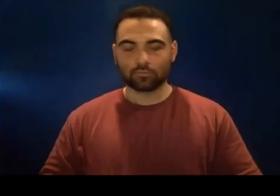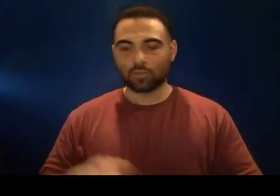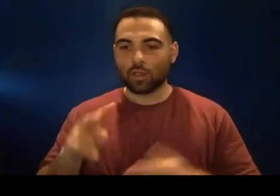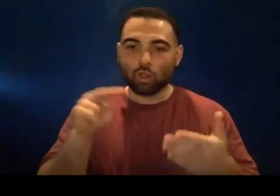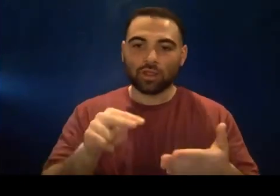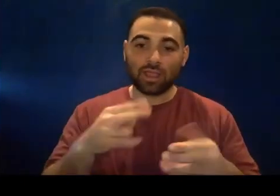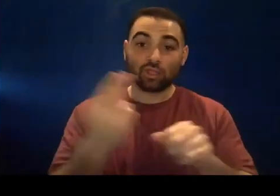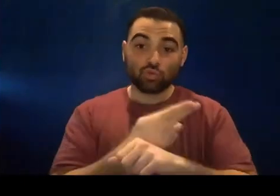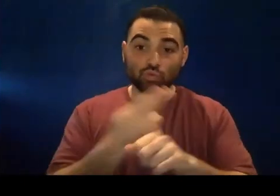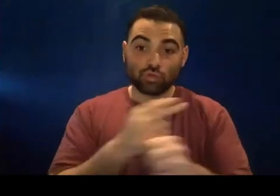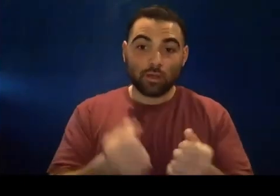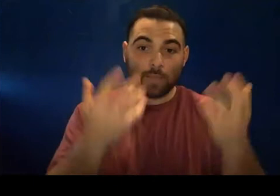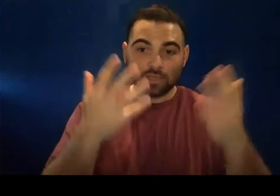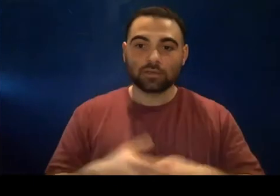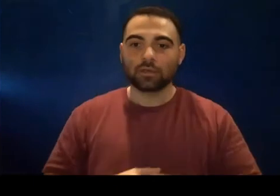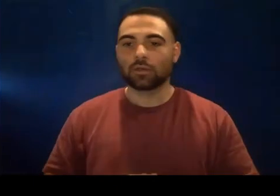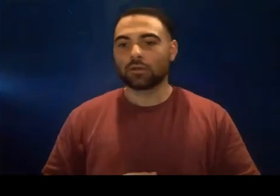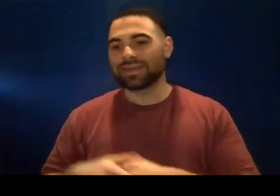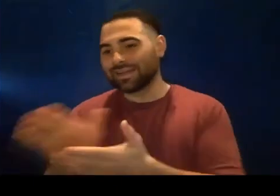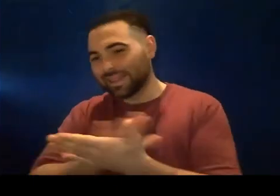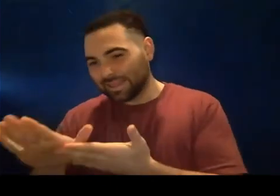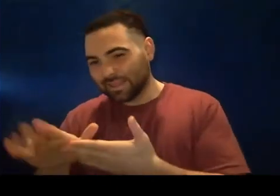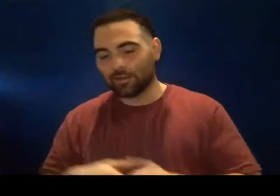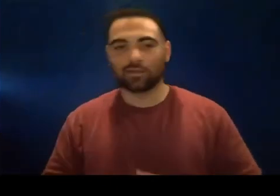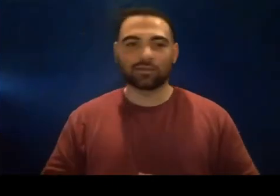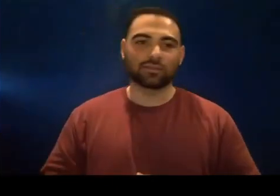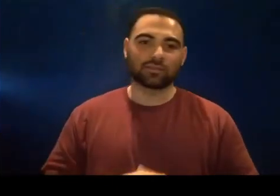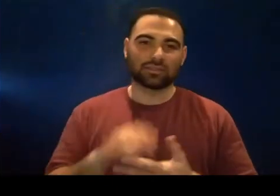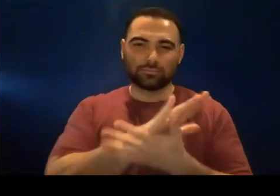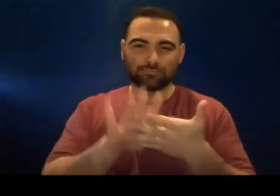they were looking at all of these things. However, it didn't seem that accessibility